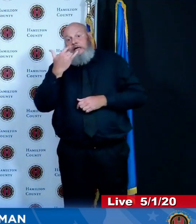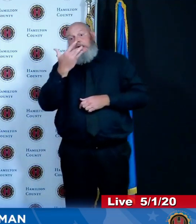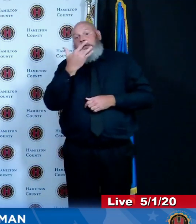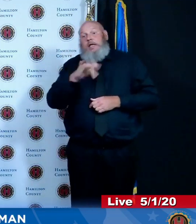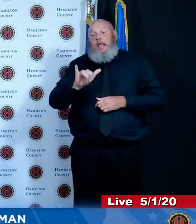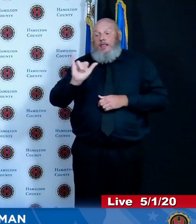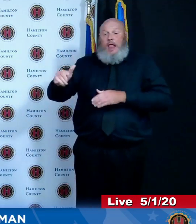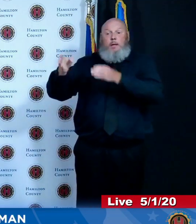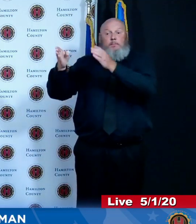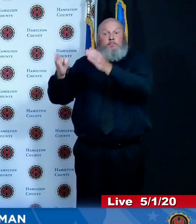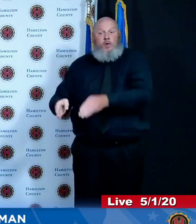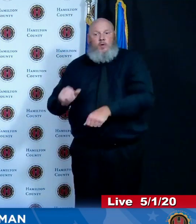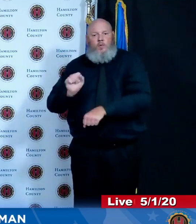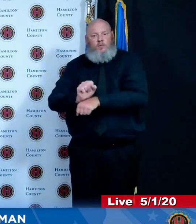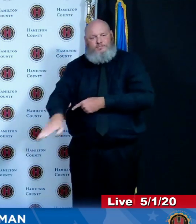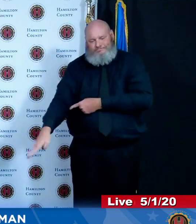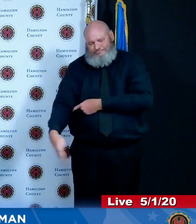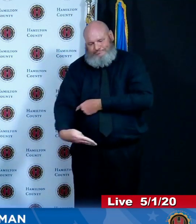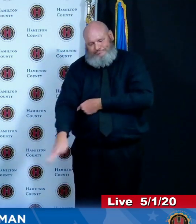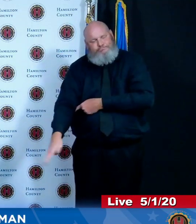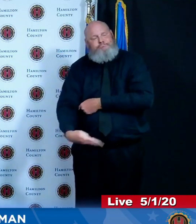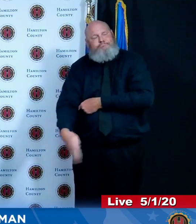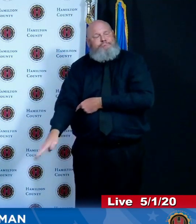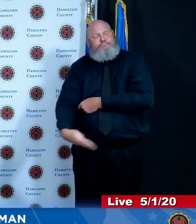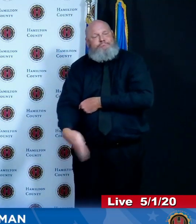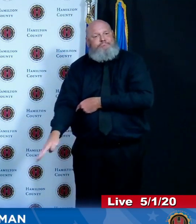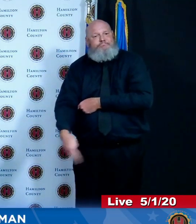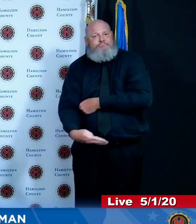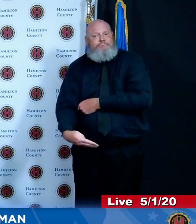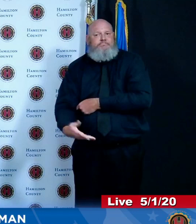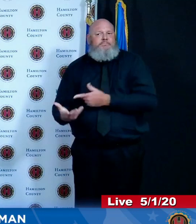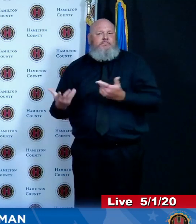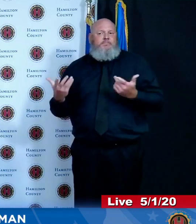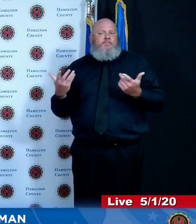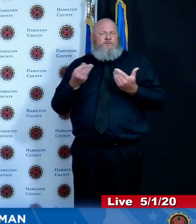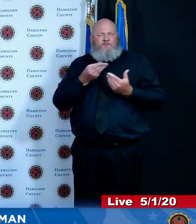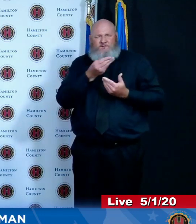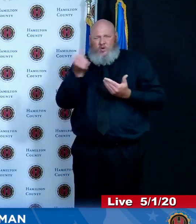isolated for 14 days and are not allowed back at work as well our team also then